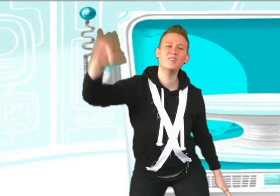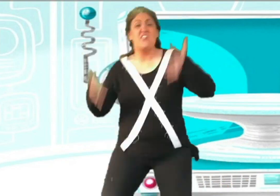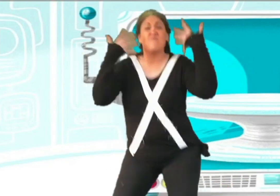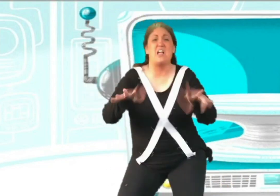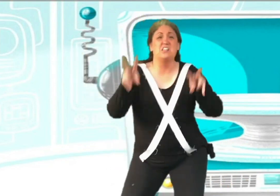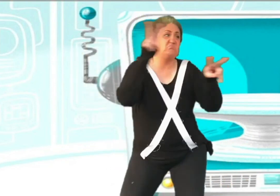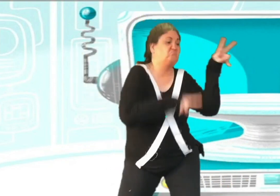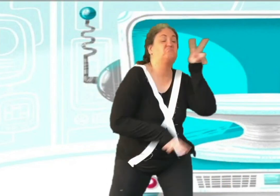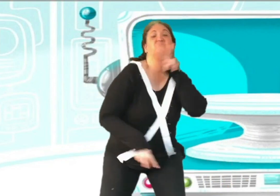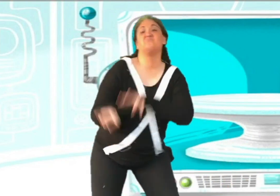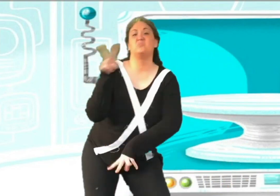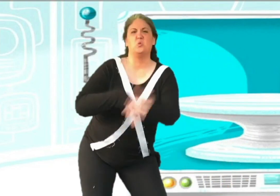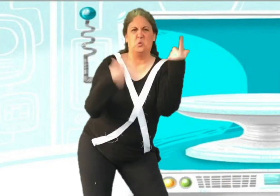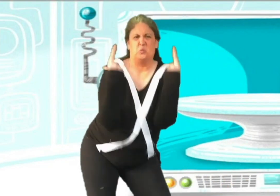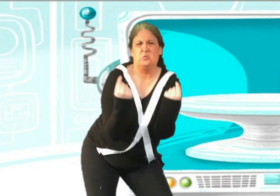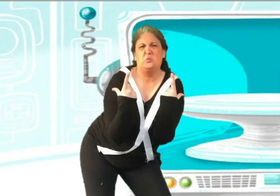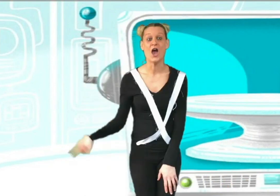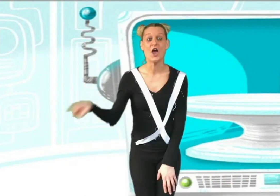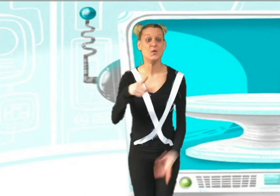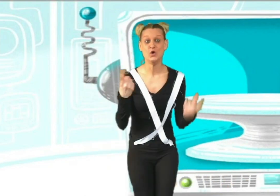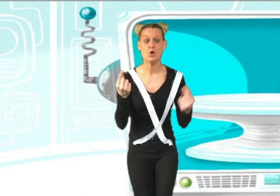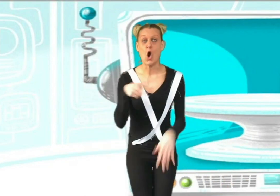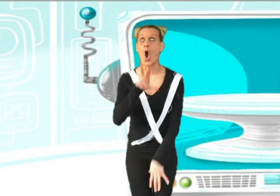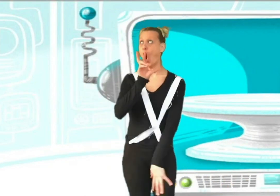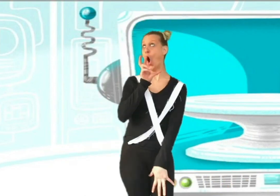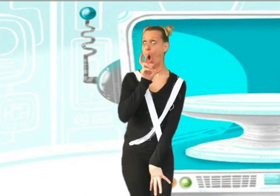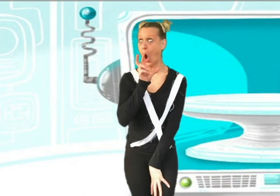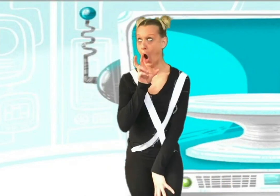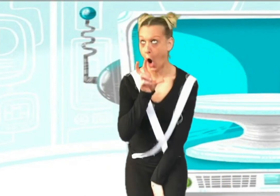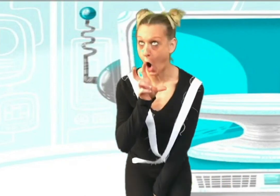We’ve watched them gaping at the screen.